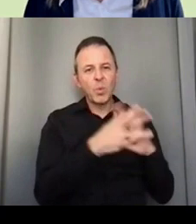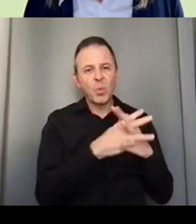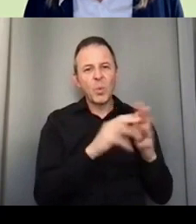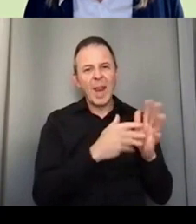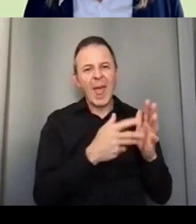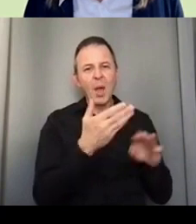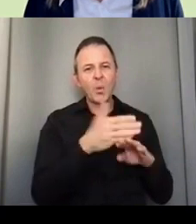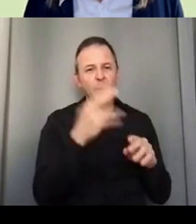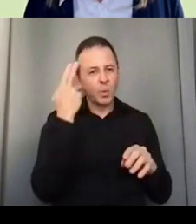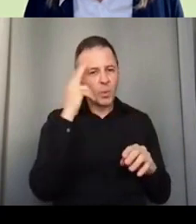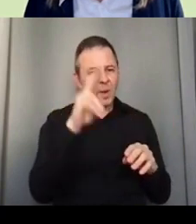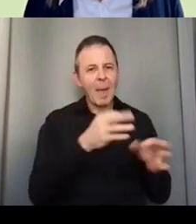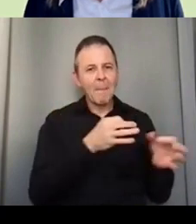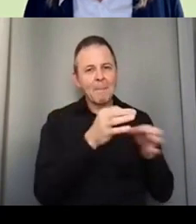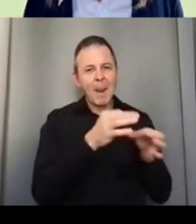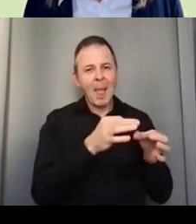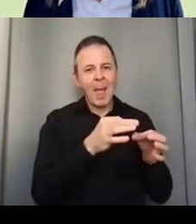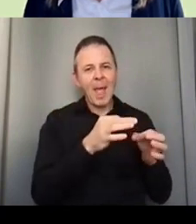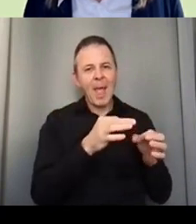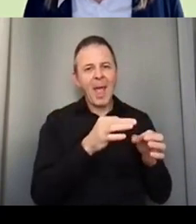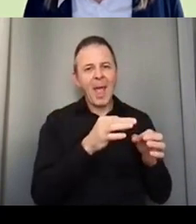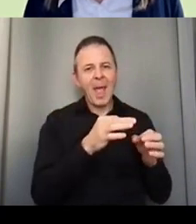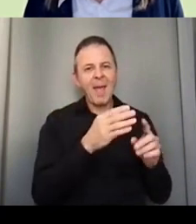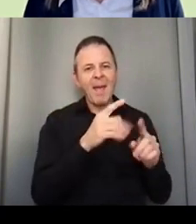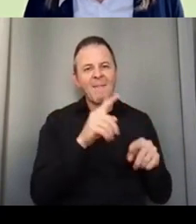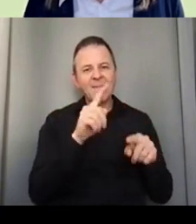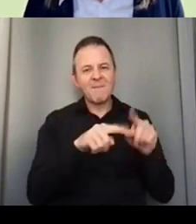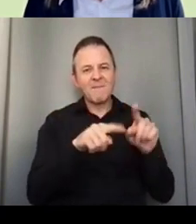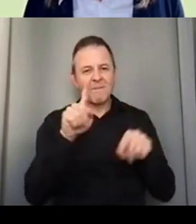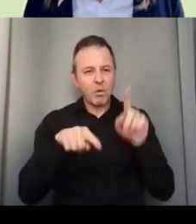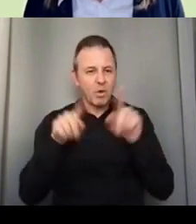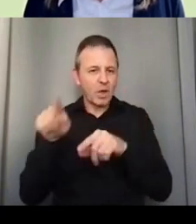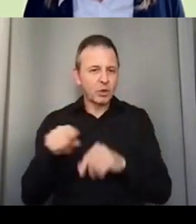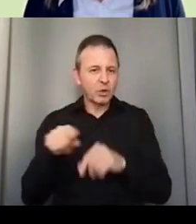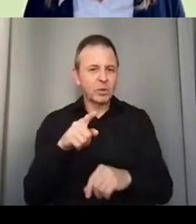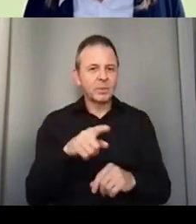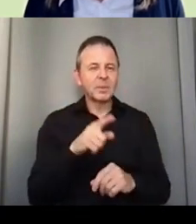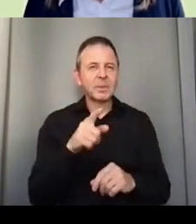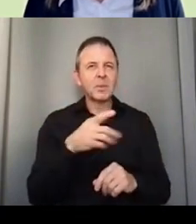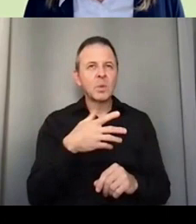build of the plan not about the funding you want to confirm that